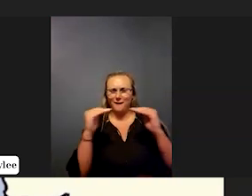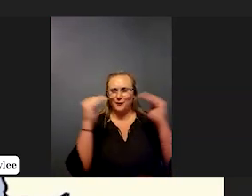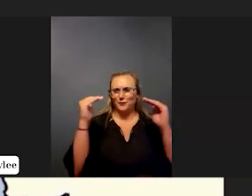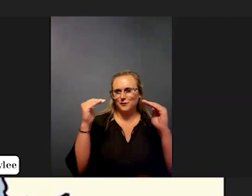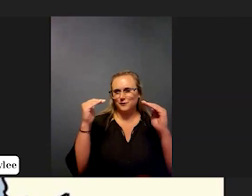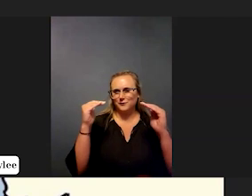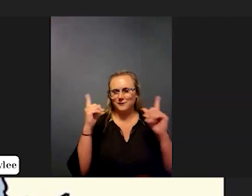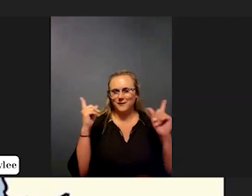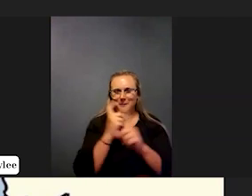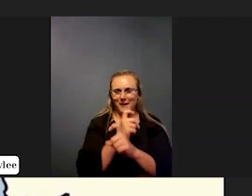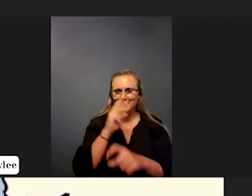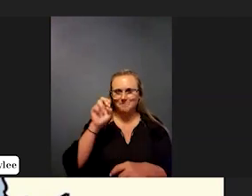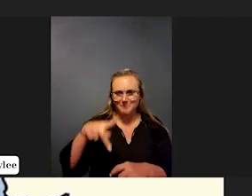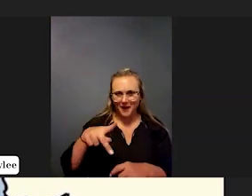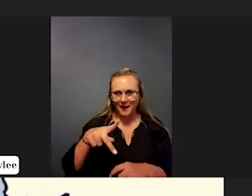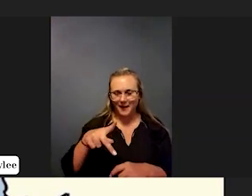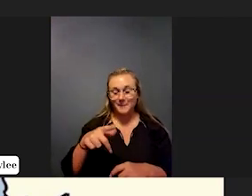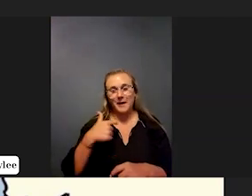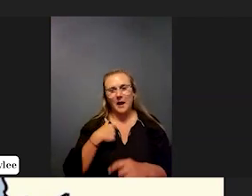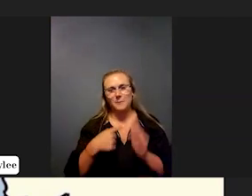I'm bringing this particular element up of a four tier map,